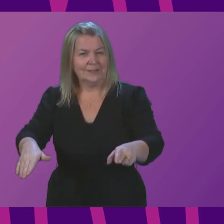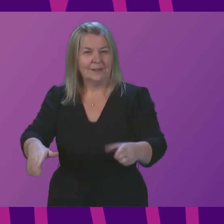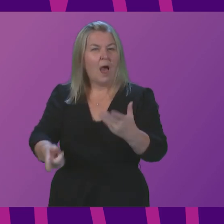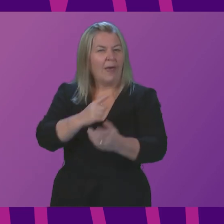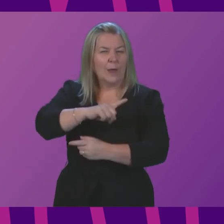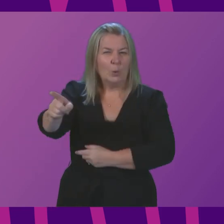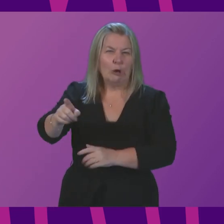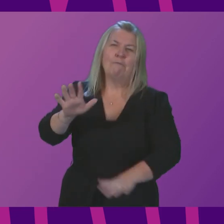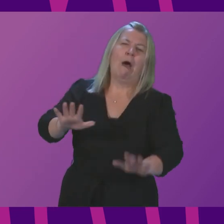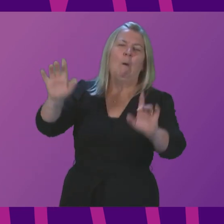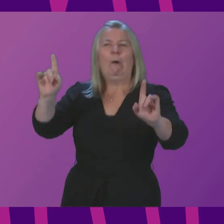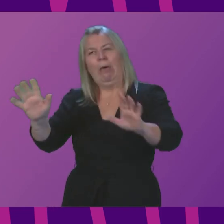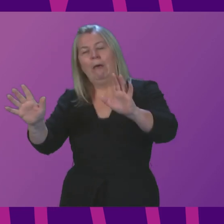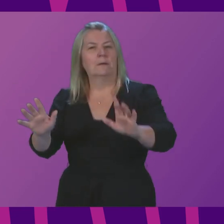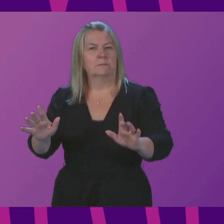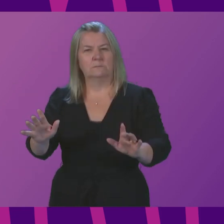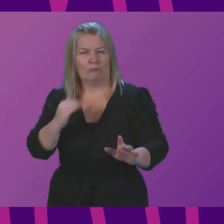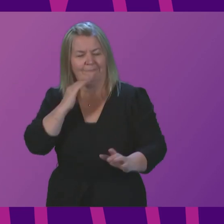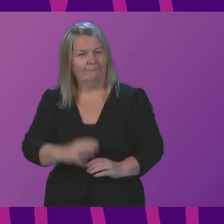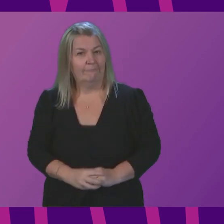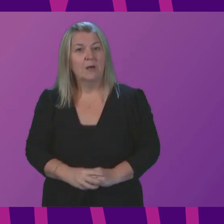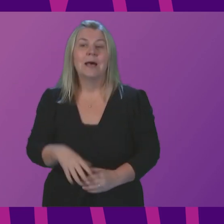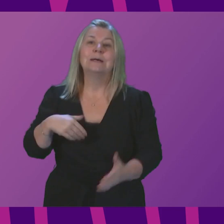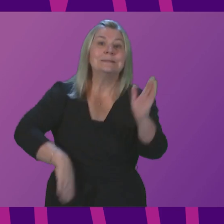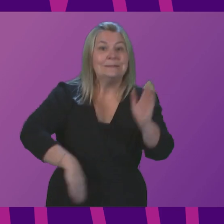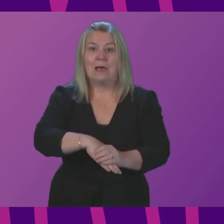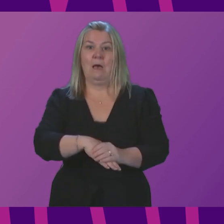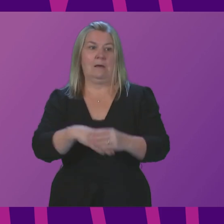it. The First Minister should sack the leadership of the health board today, sack the oversight